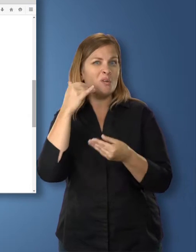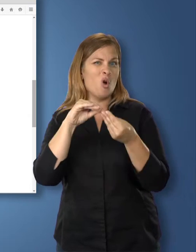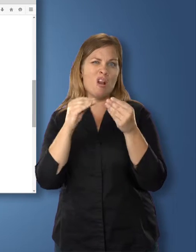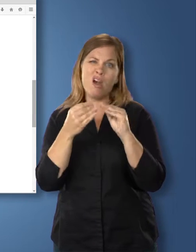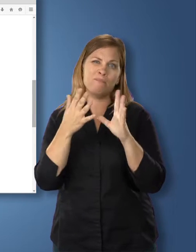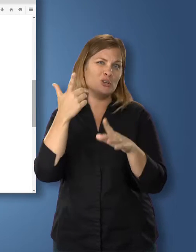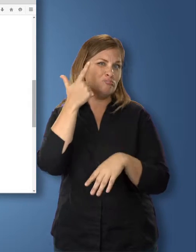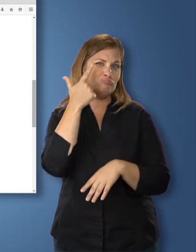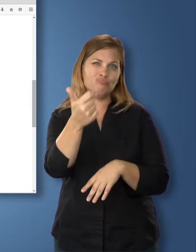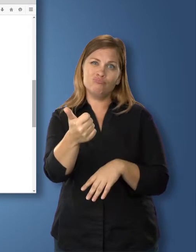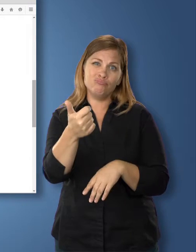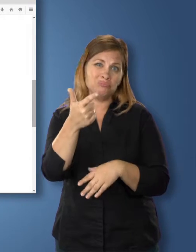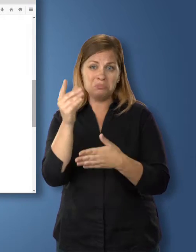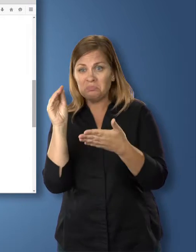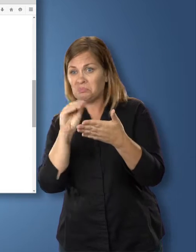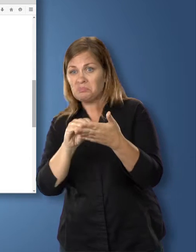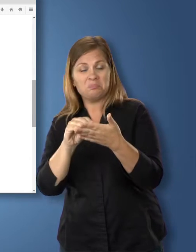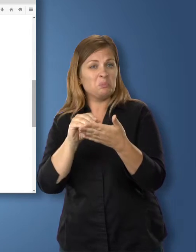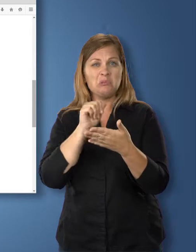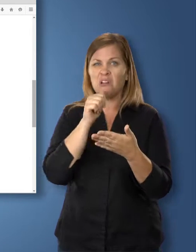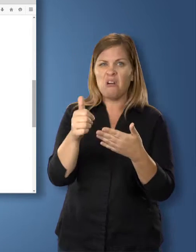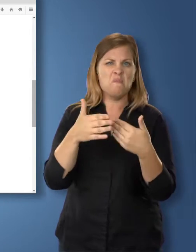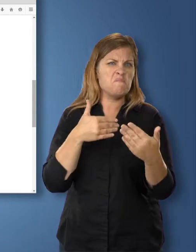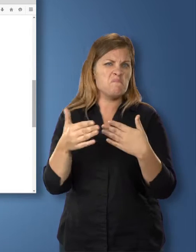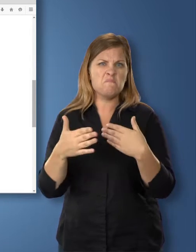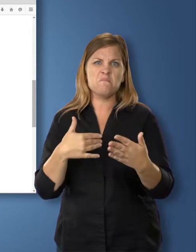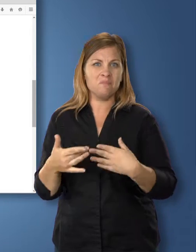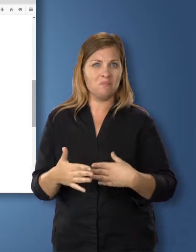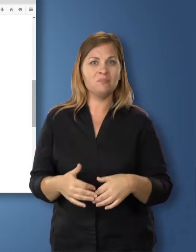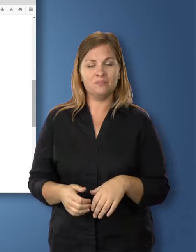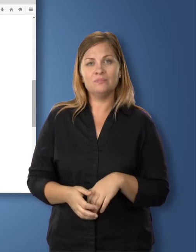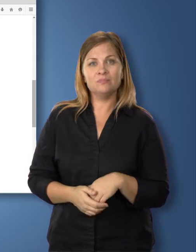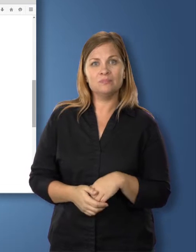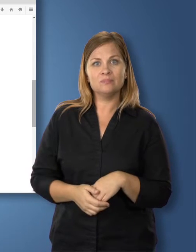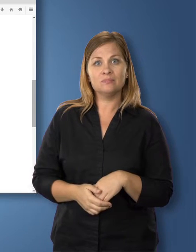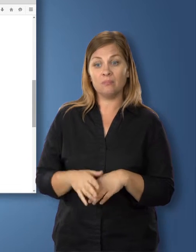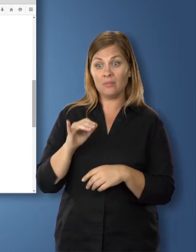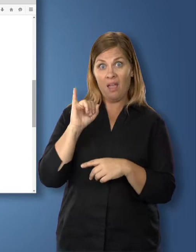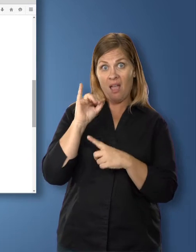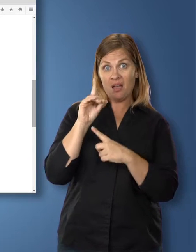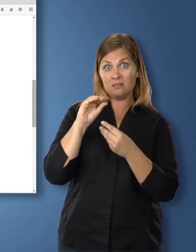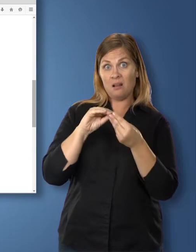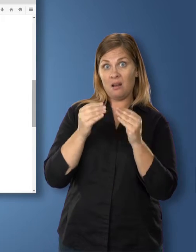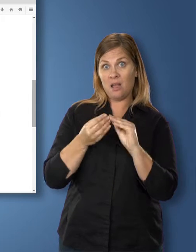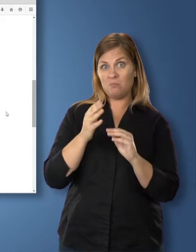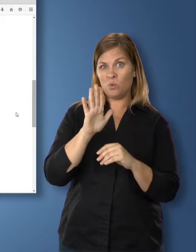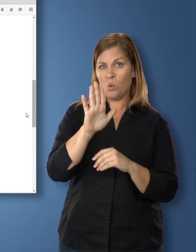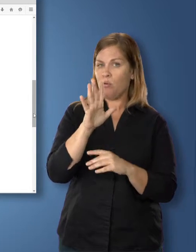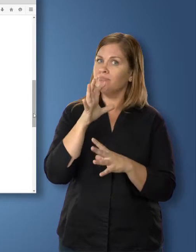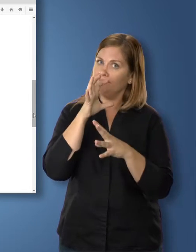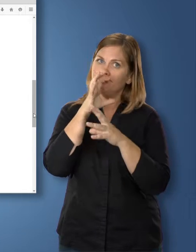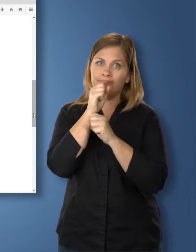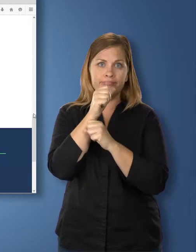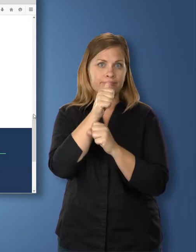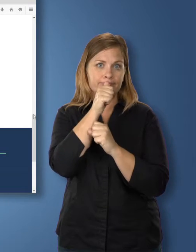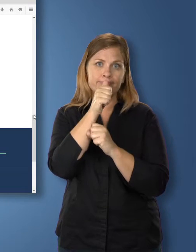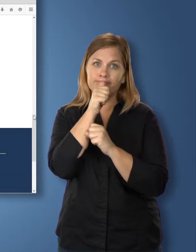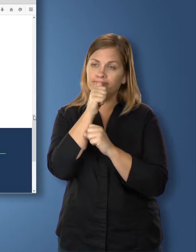Phone number is optional. It asks for your ID number and explains that it will be kept confidential.